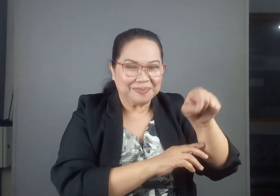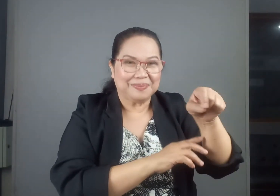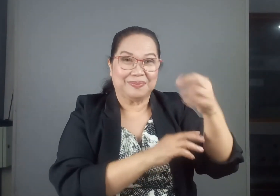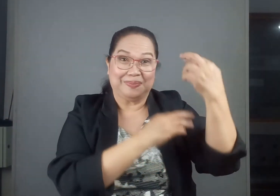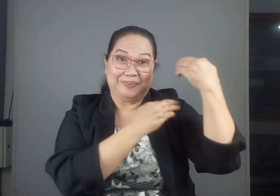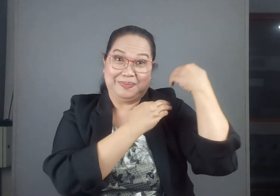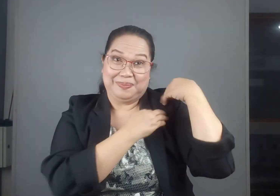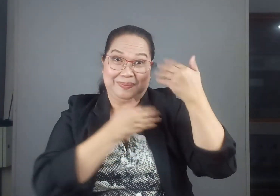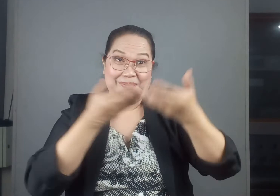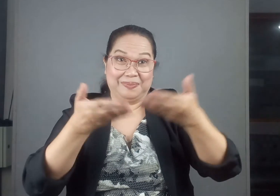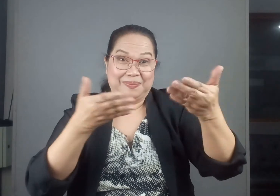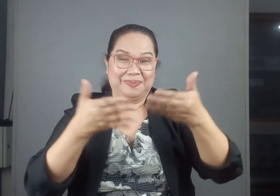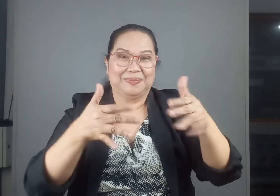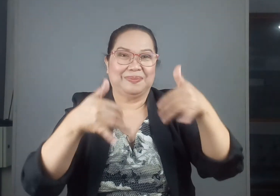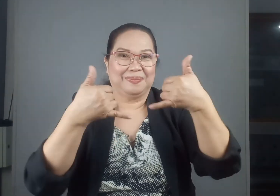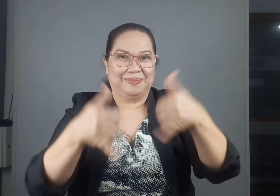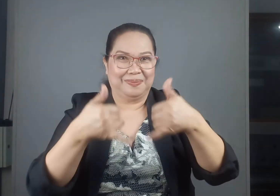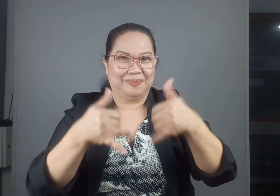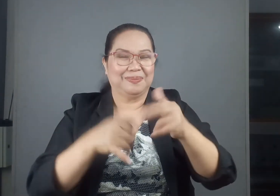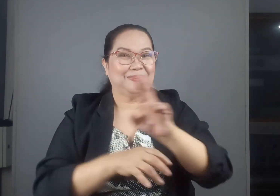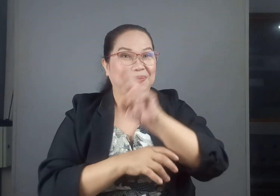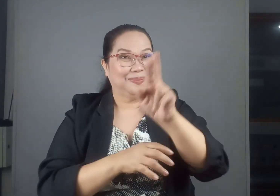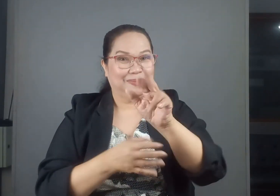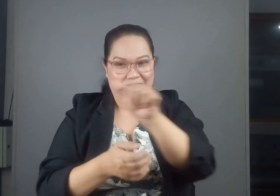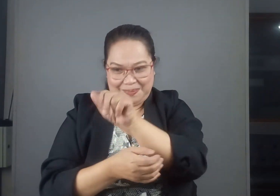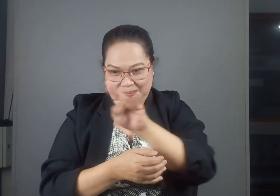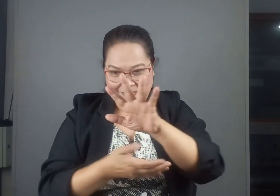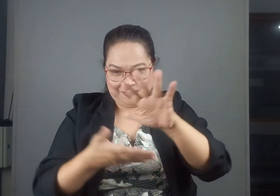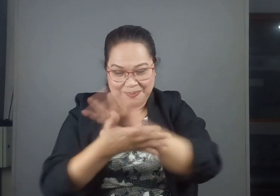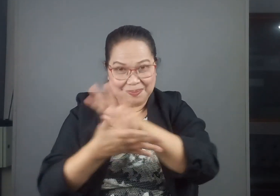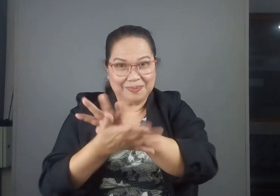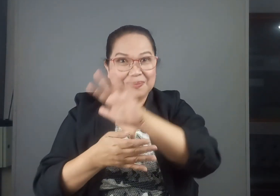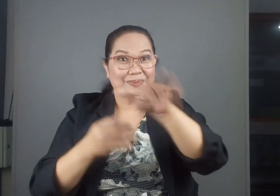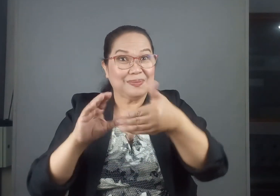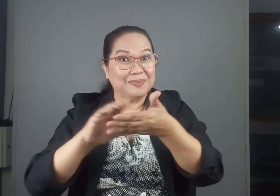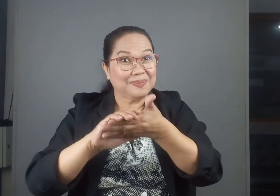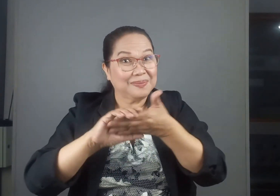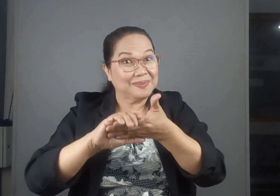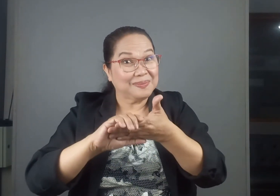Players have the option to use the alphabet sheet in all phrase cards, especially if they